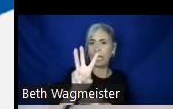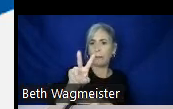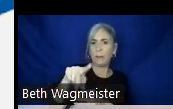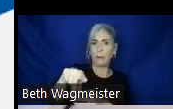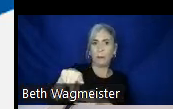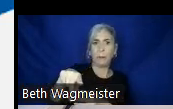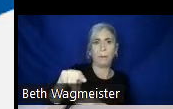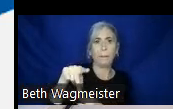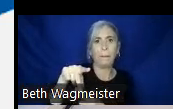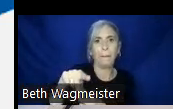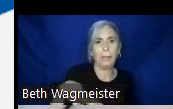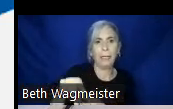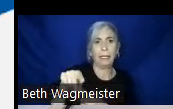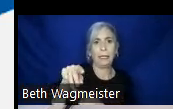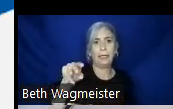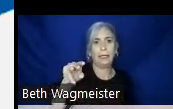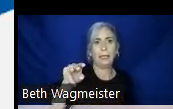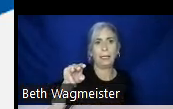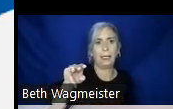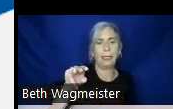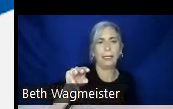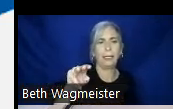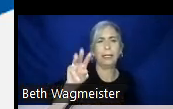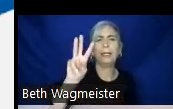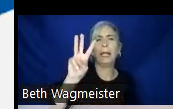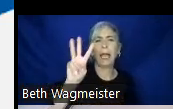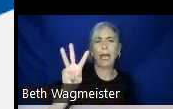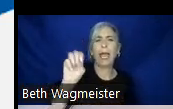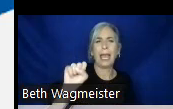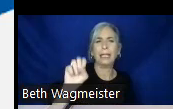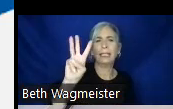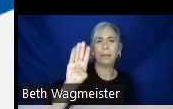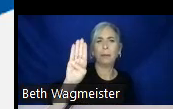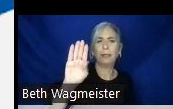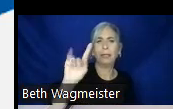It looks like "submit," visually, depending on the font it could almost look like it,